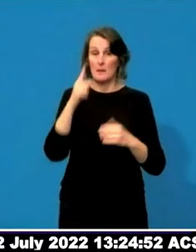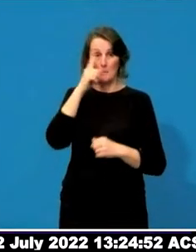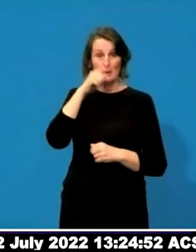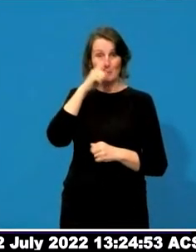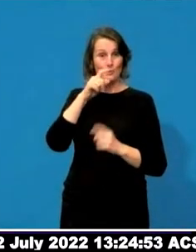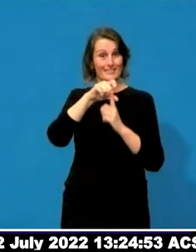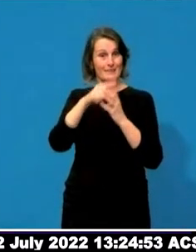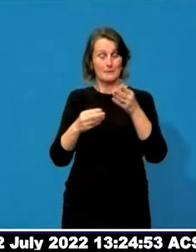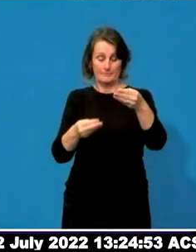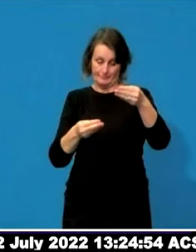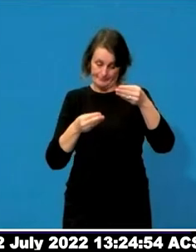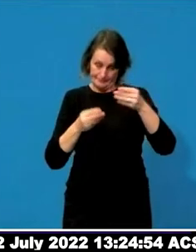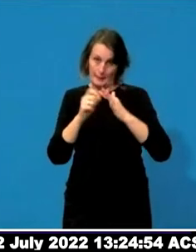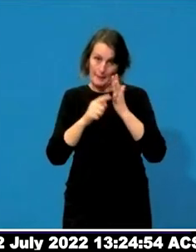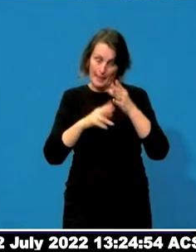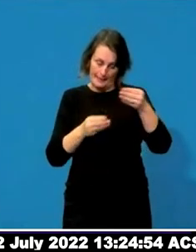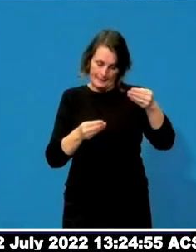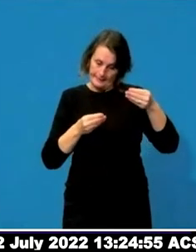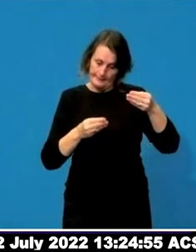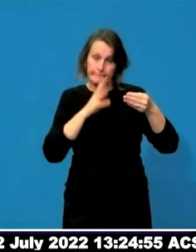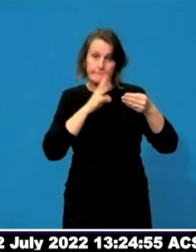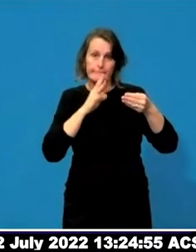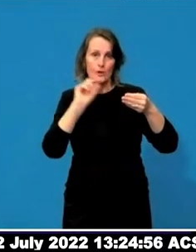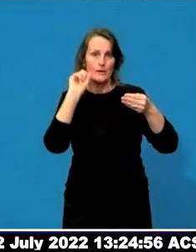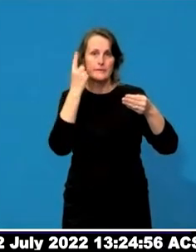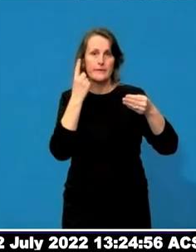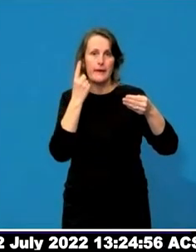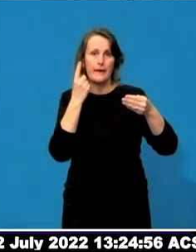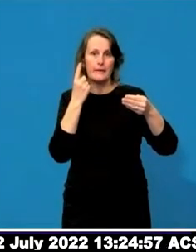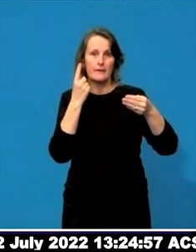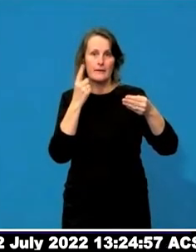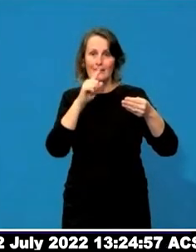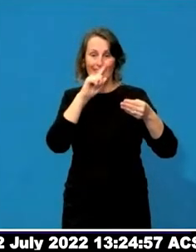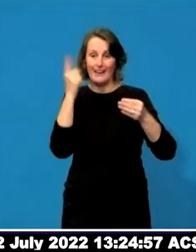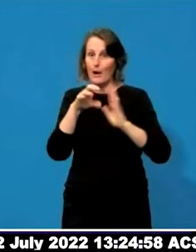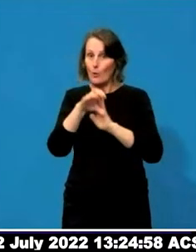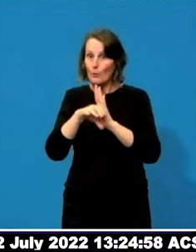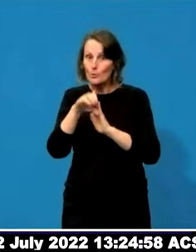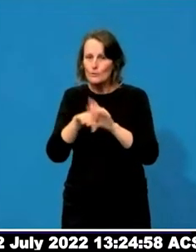They don't have access going on to the NDIS portal to check their plan.